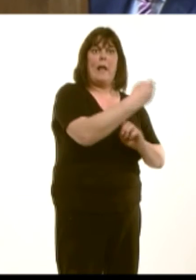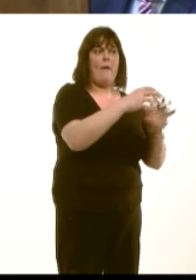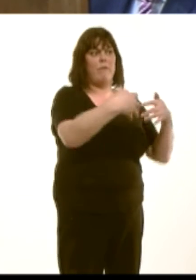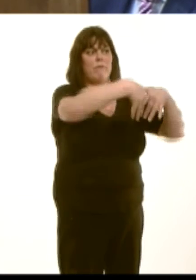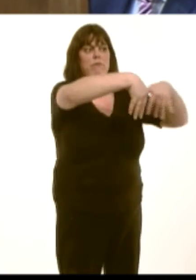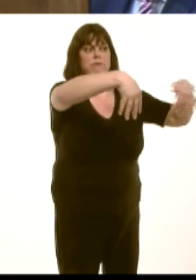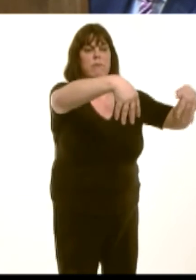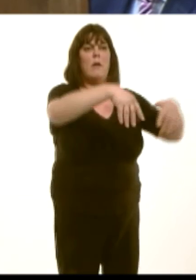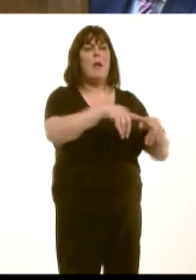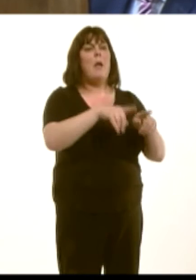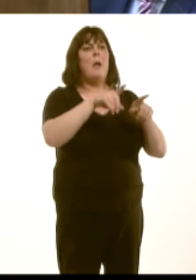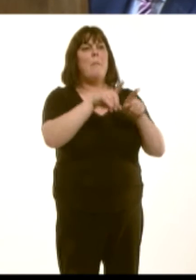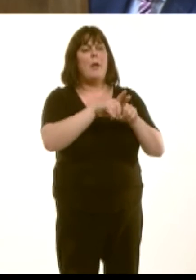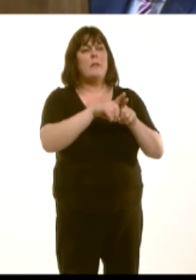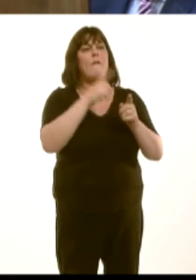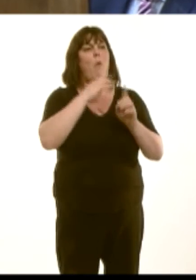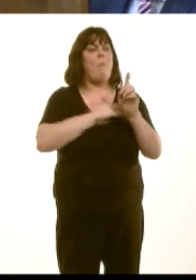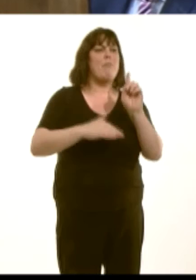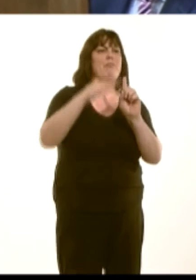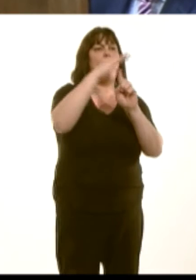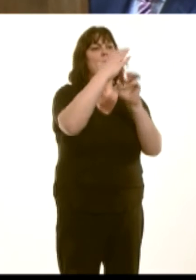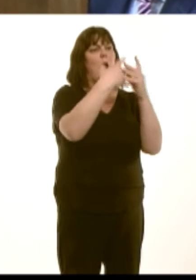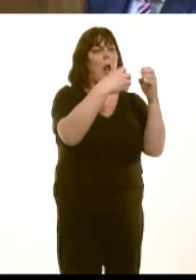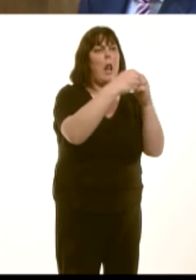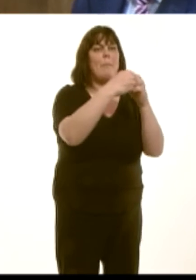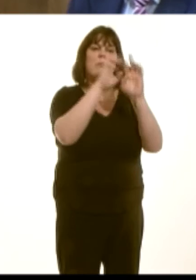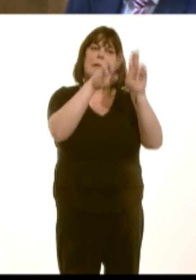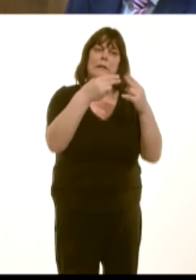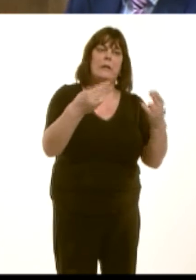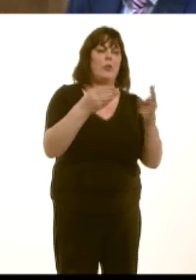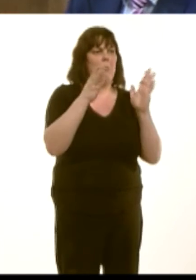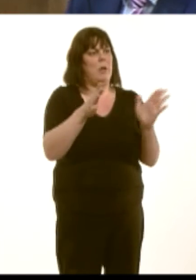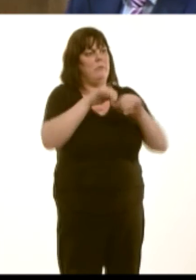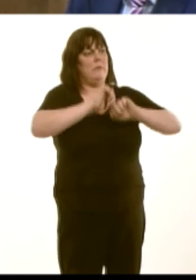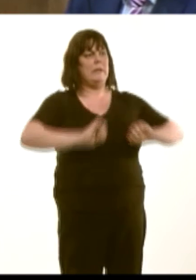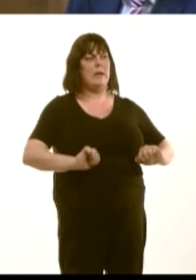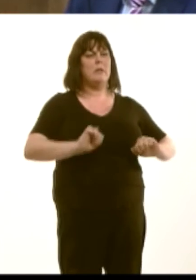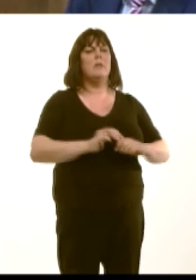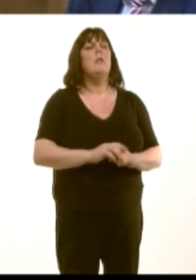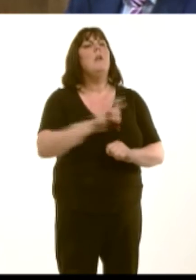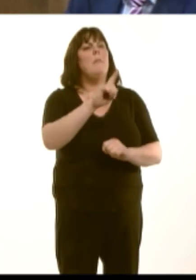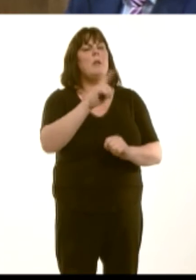as indeed do the Premiership rugby clubs. Itís a matter, ultimately, for the premier league and for the international football